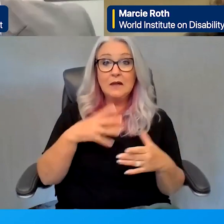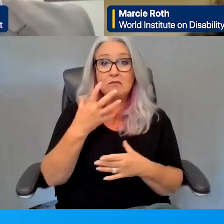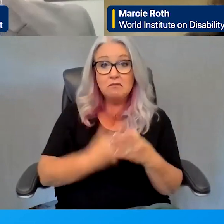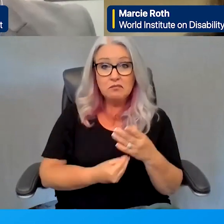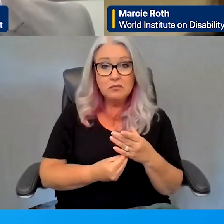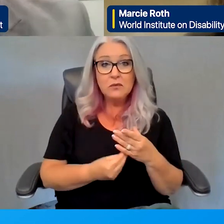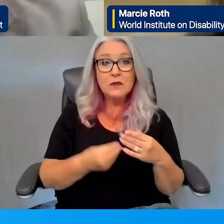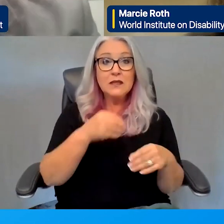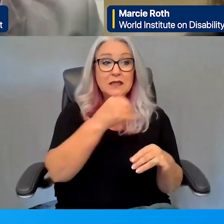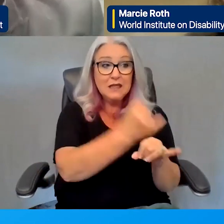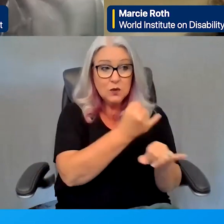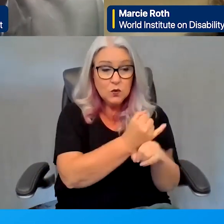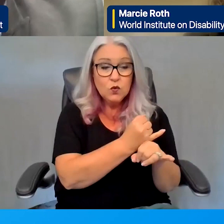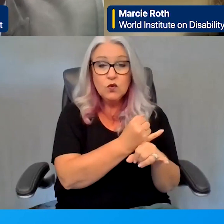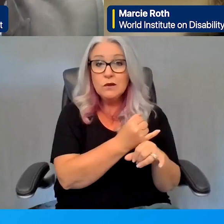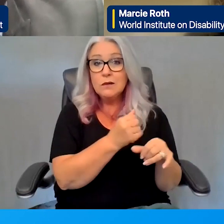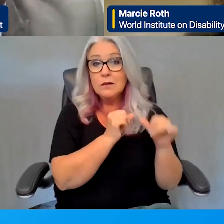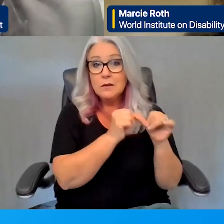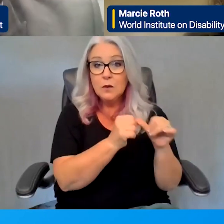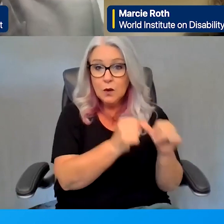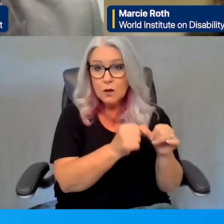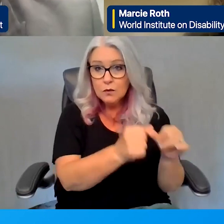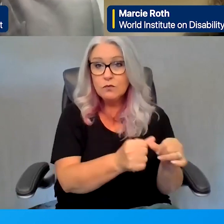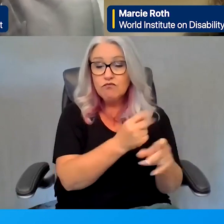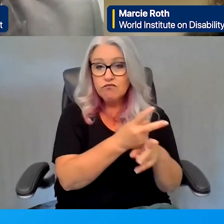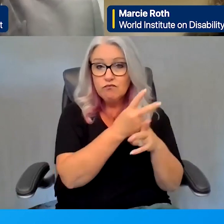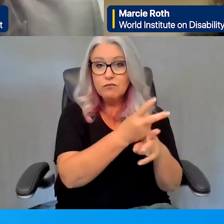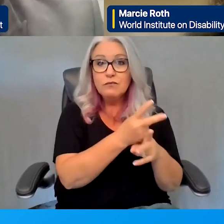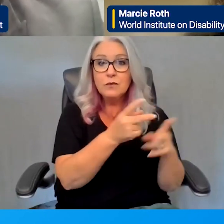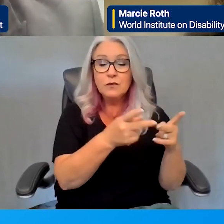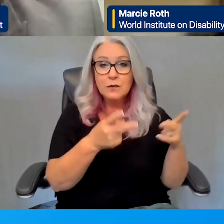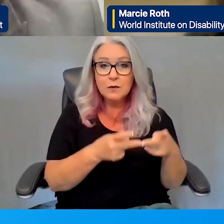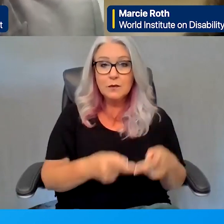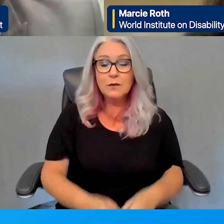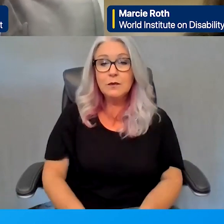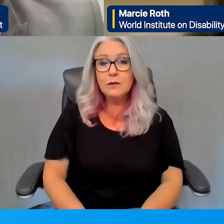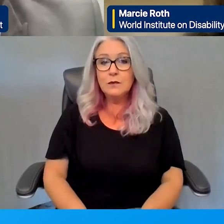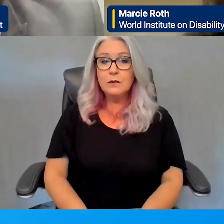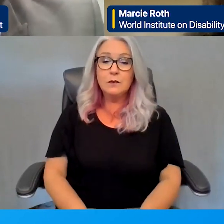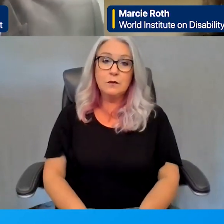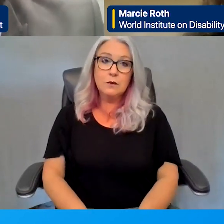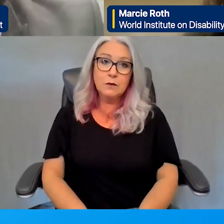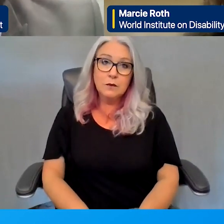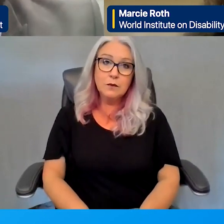institutions, long-term care facilities. You know, people will say, well, you know, we are